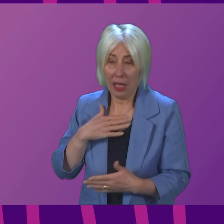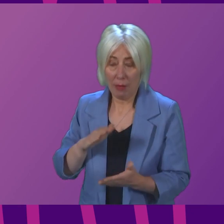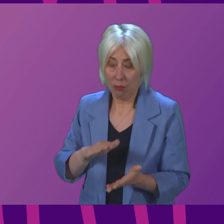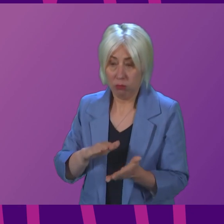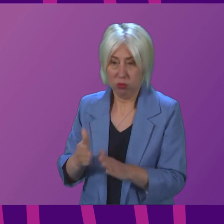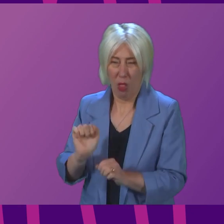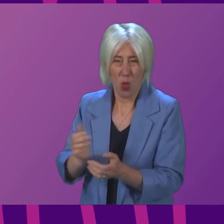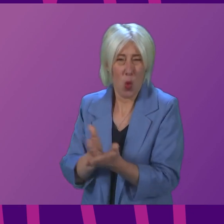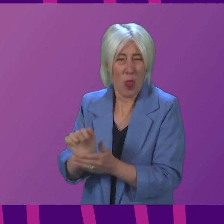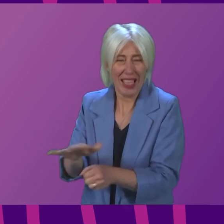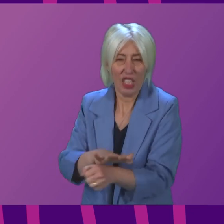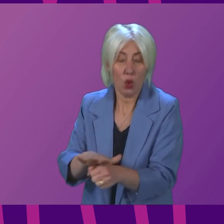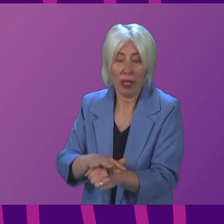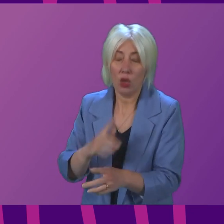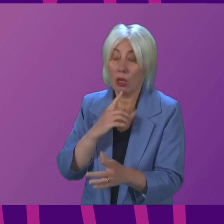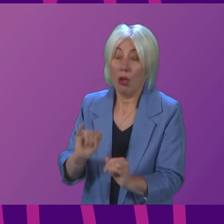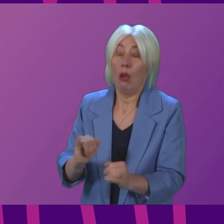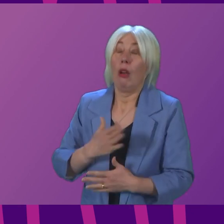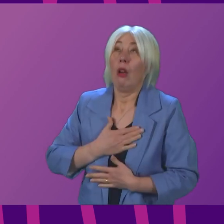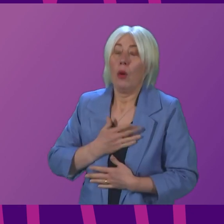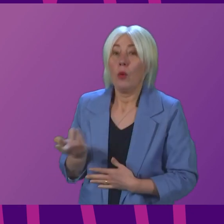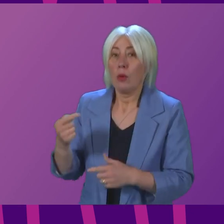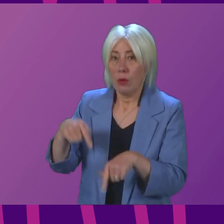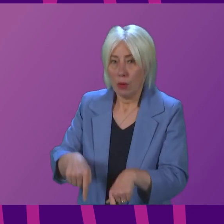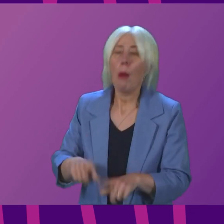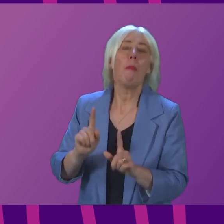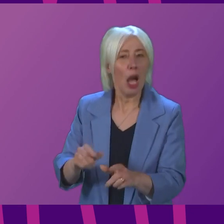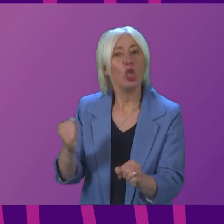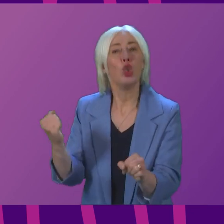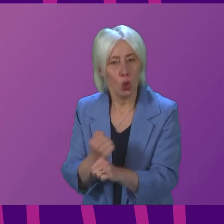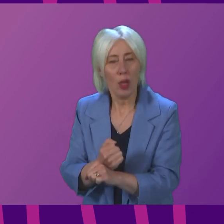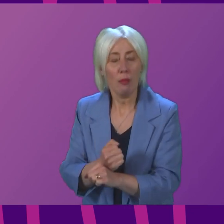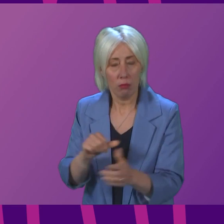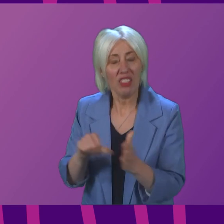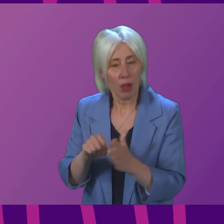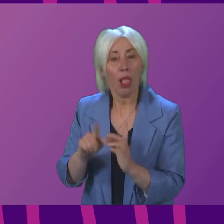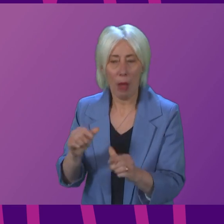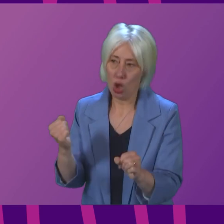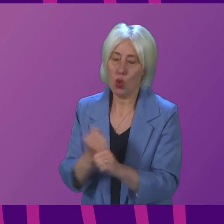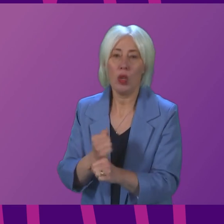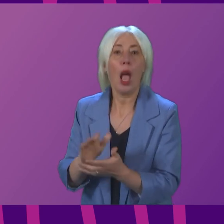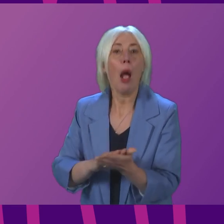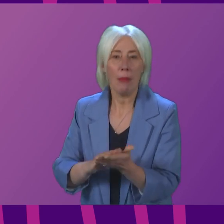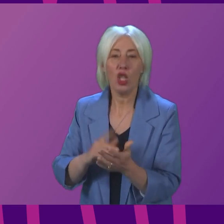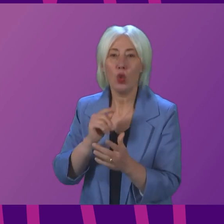in such circumstances to do that, but doing it ensures that we can act to reduce the risk